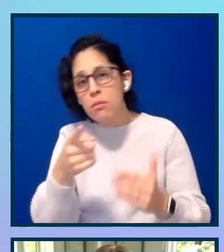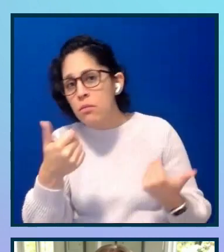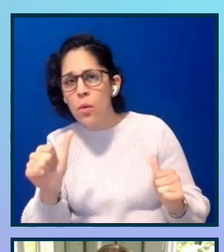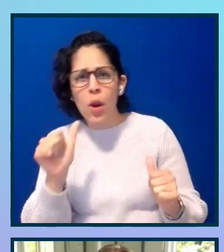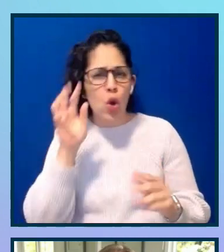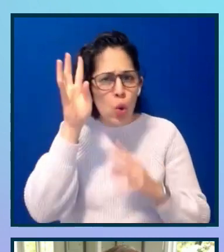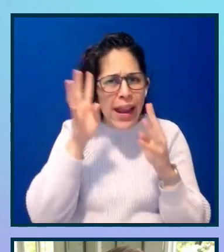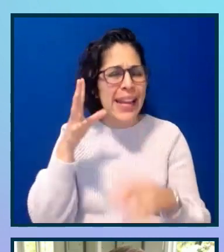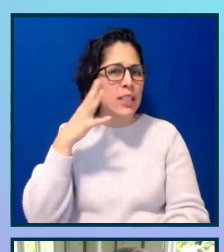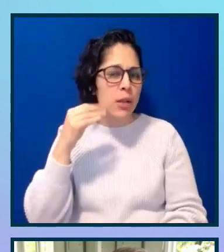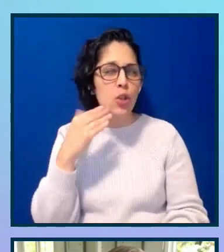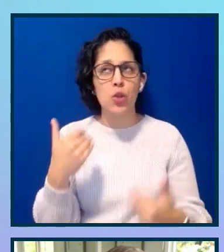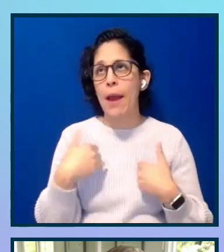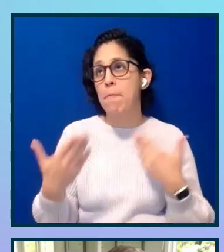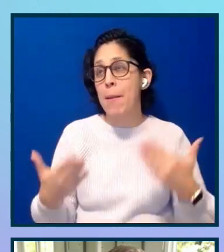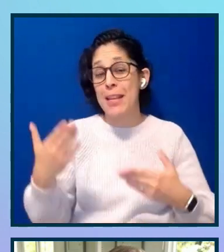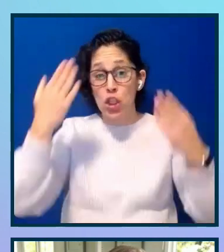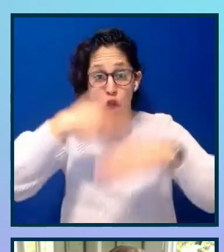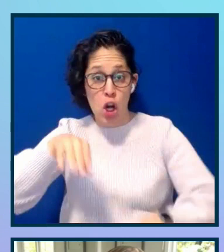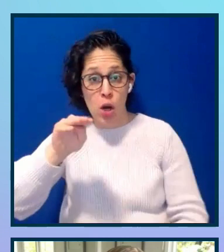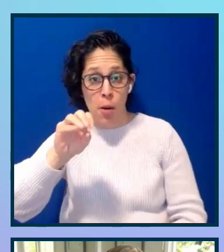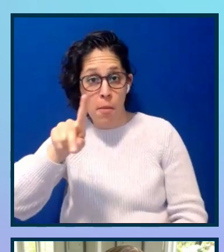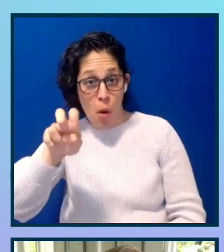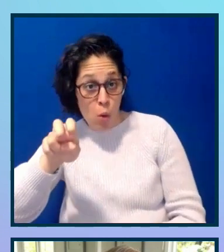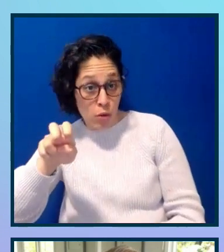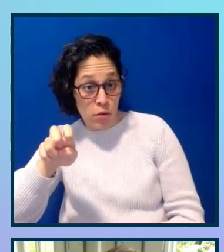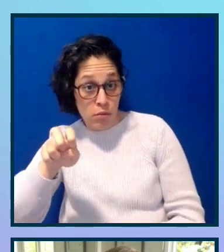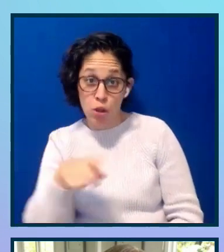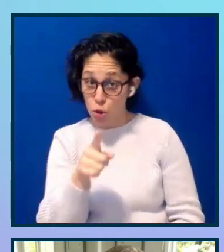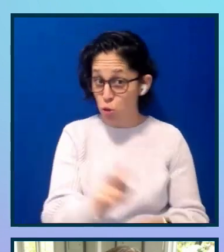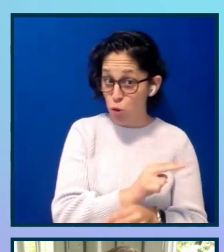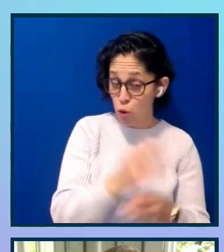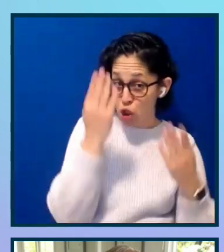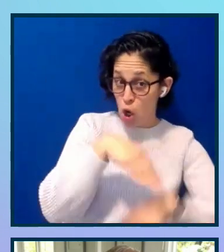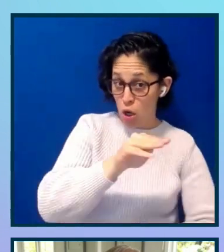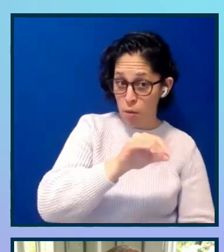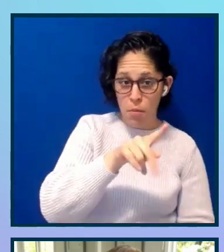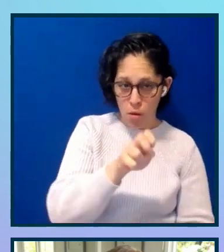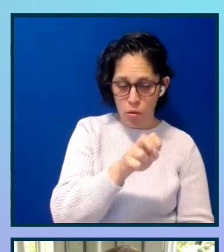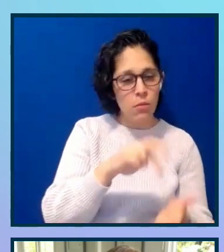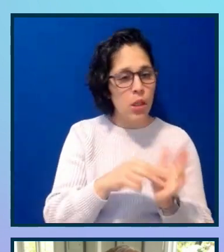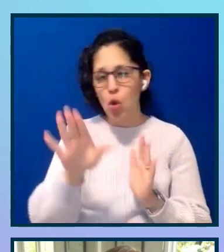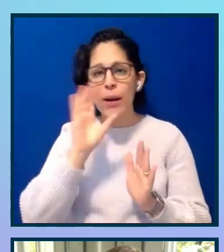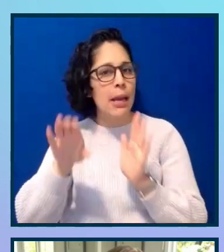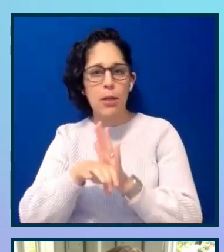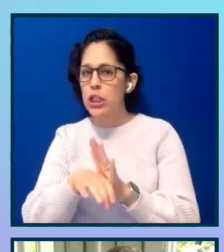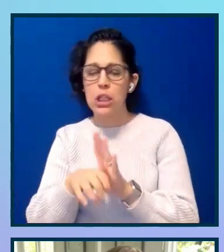where you have, say, dark mode, for example, if you go into dark mode, your images are not affected by that.